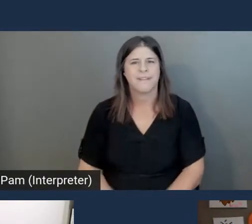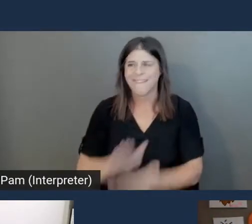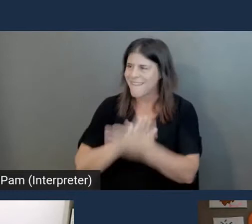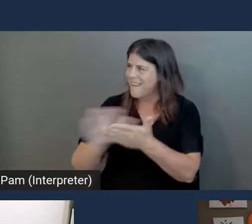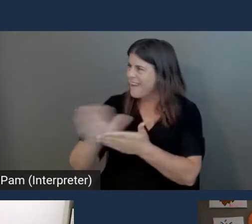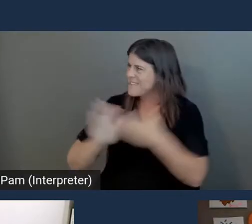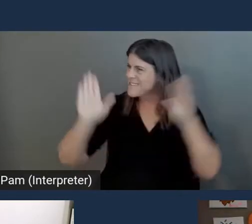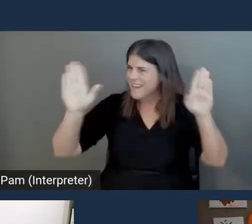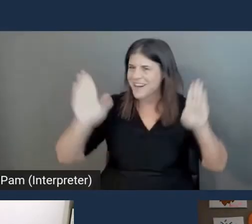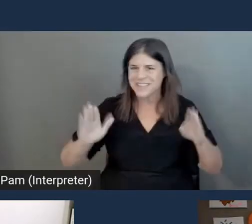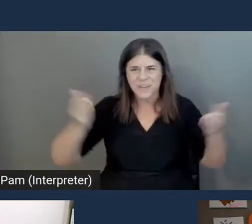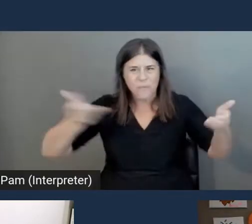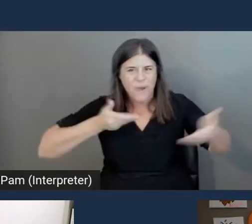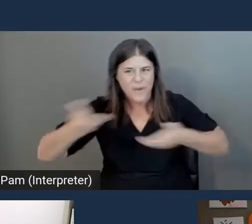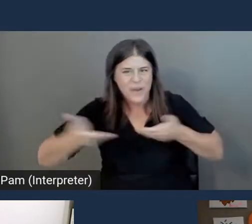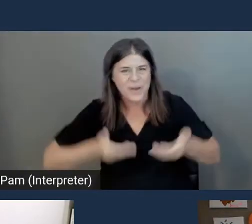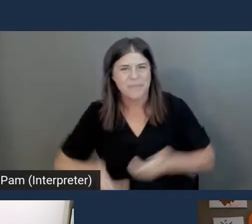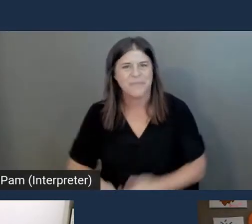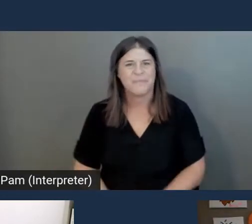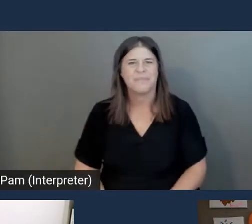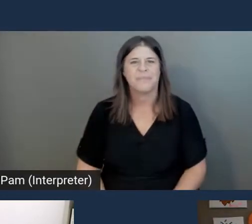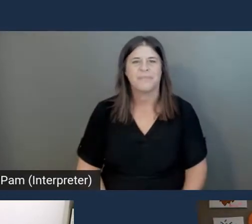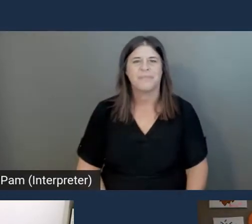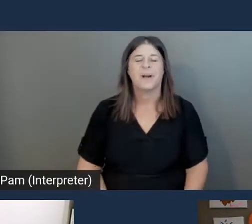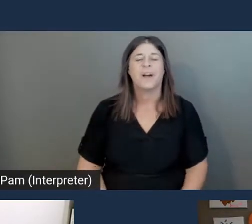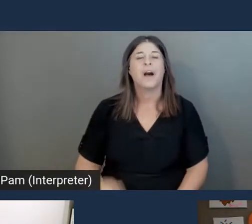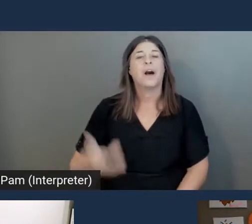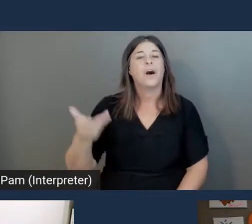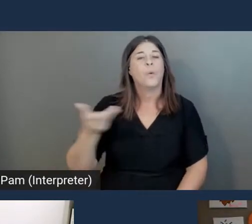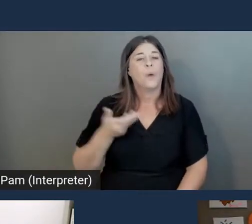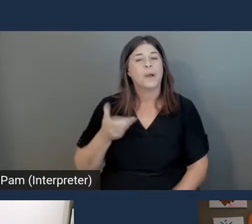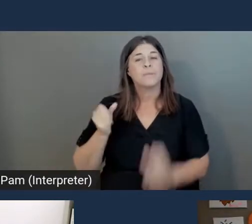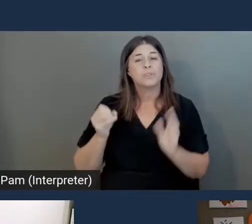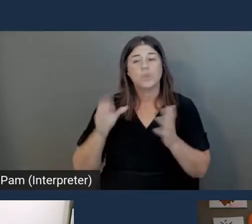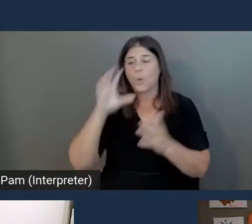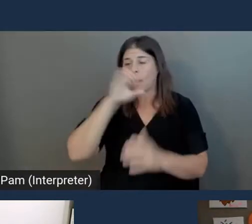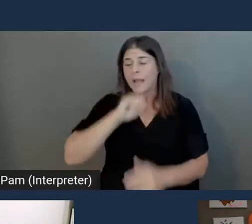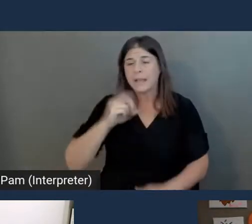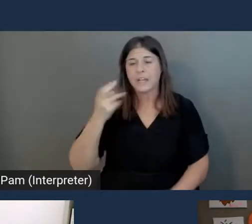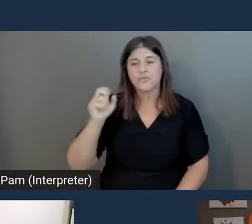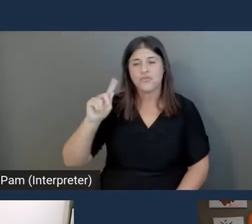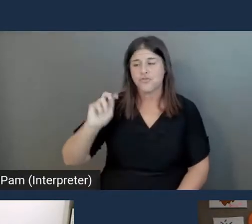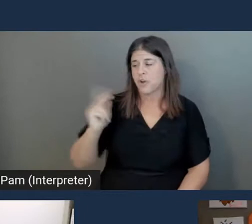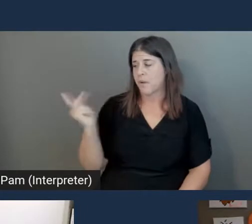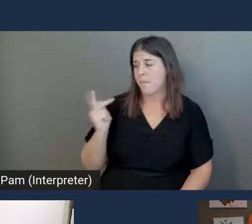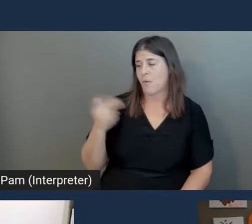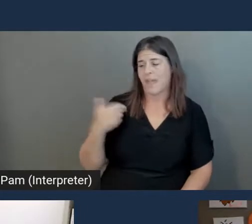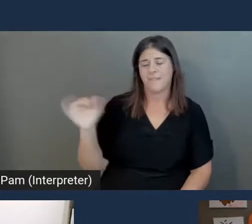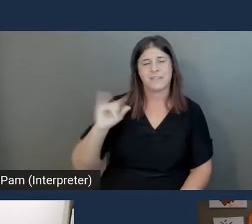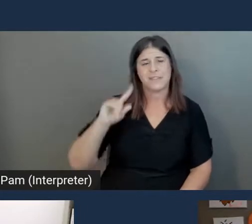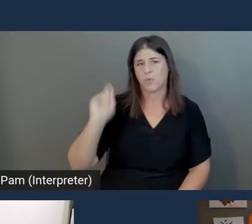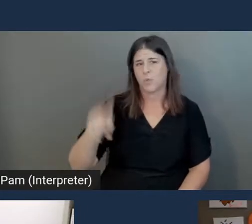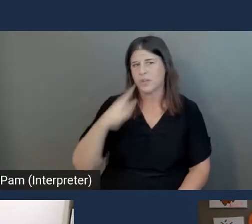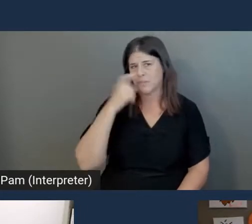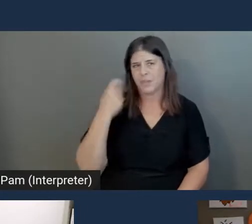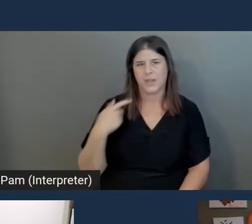Welcome, welcome everyone. So I guess Shashank and I both have that same question here because we're also new to the service.